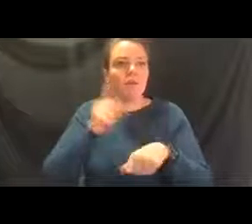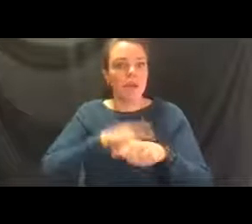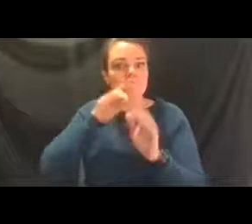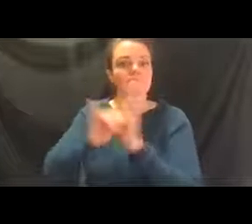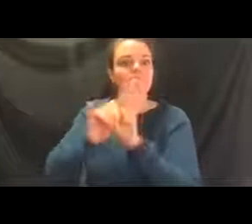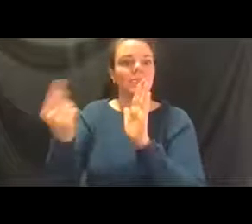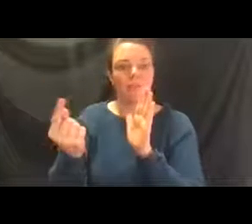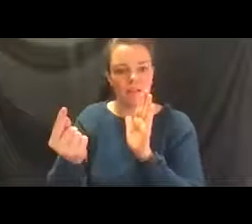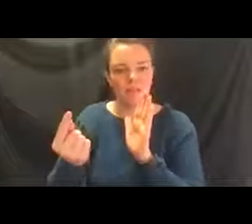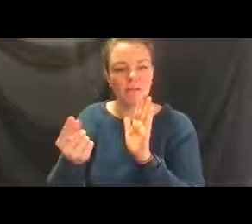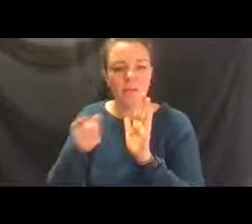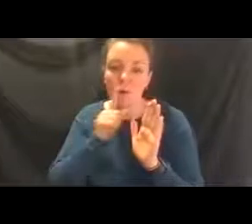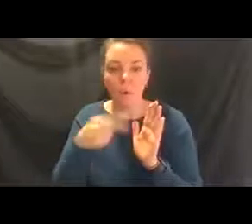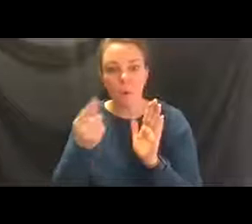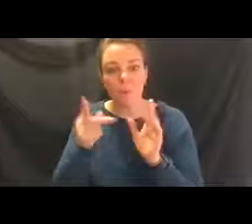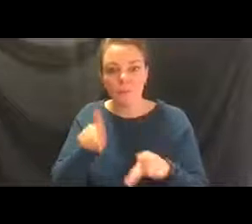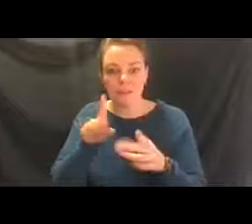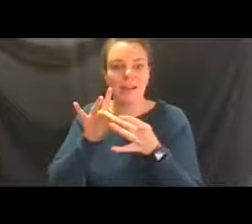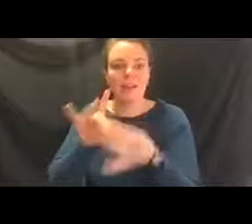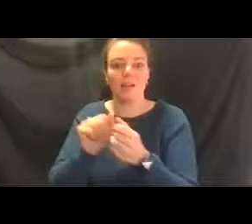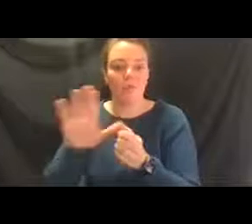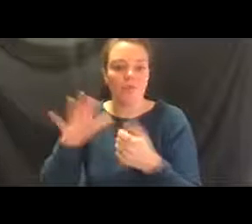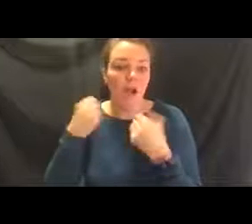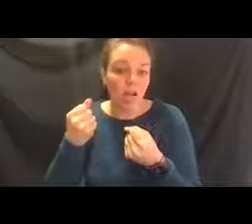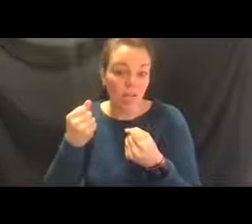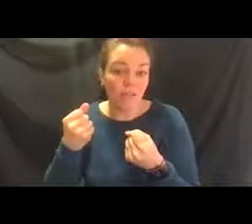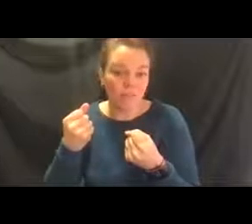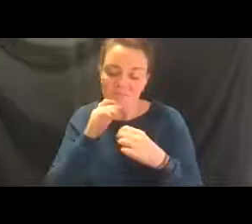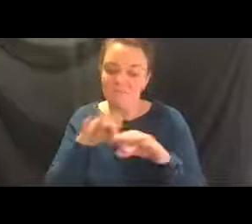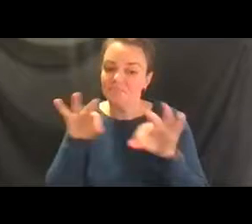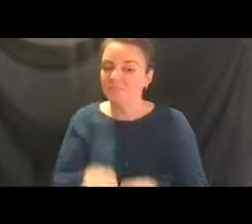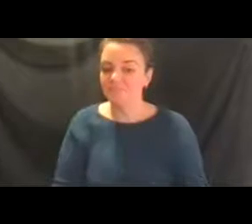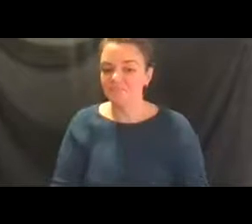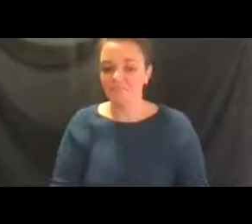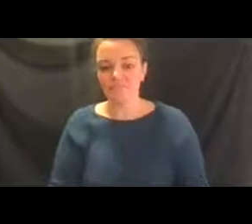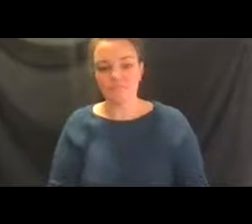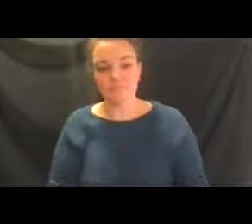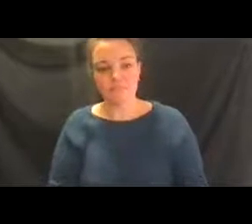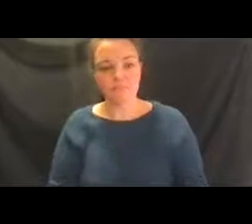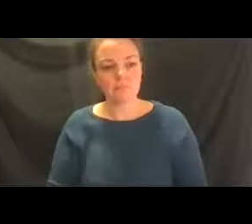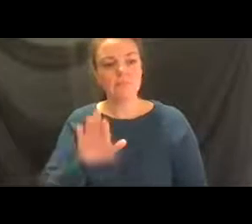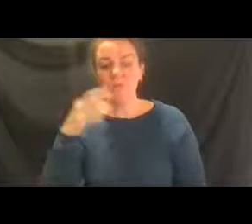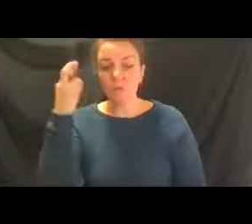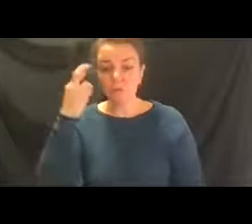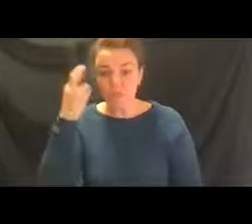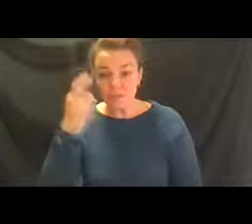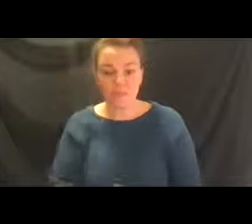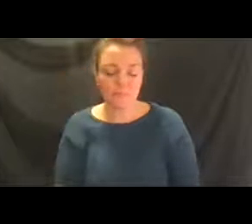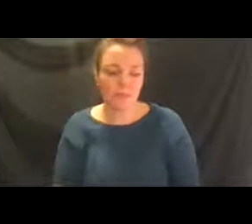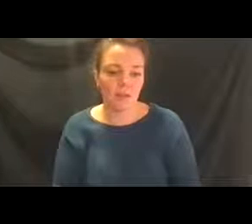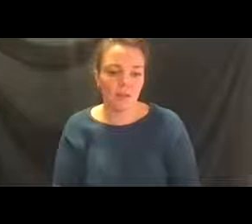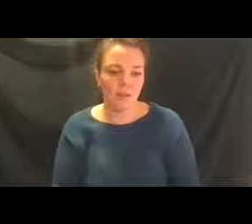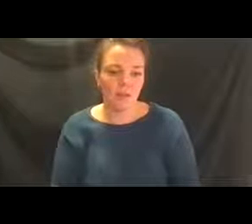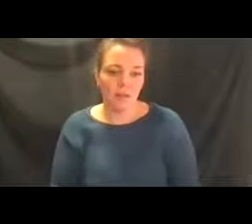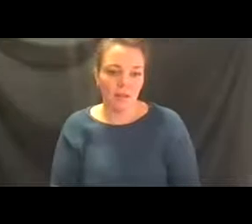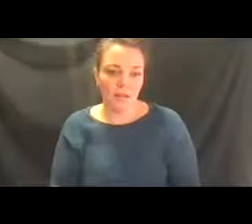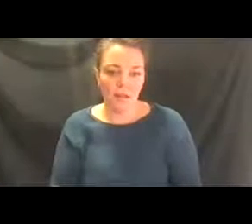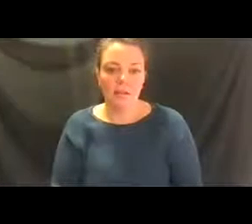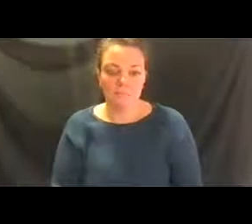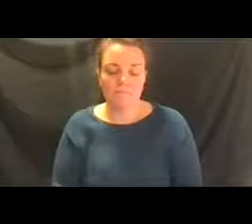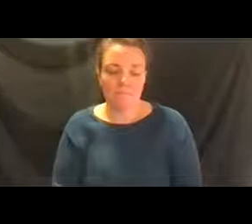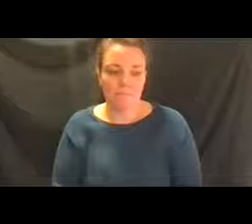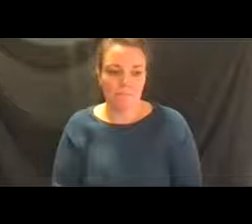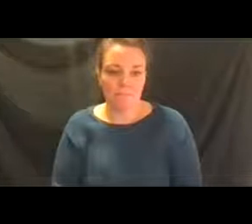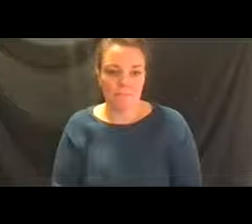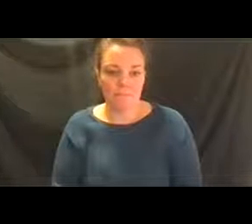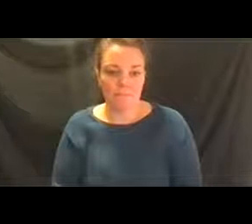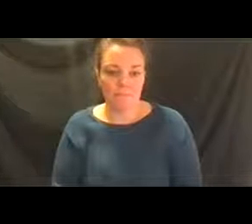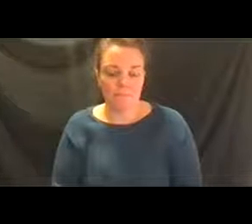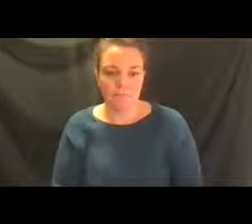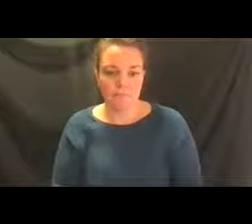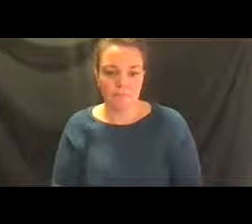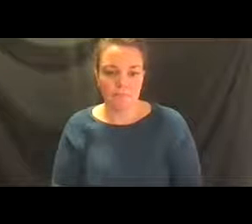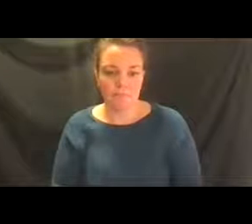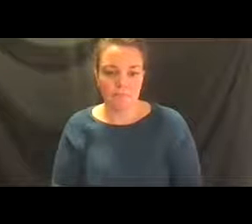to healthcare. Next slide. And the reason being is this. I just wanted to focus your attention to the